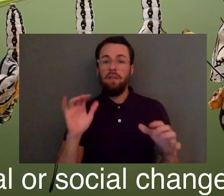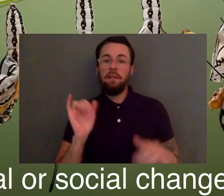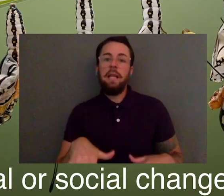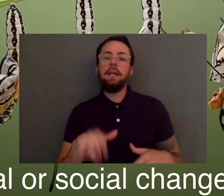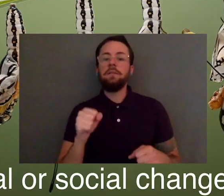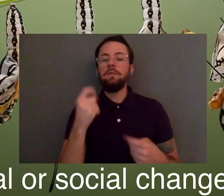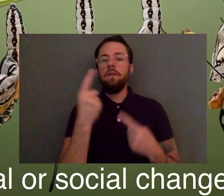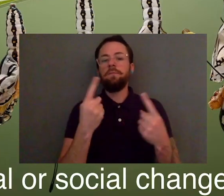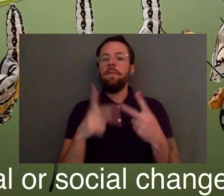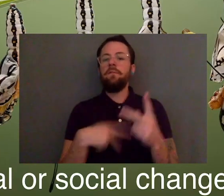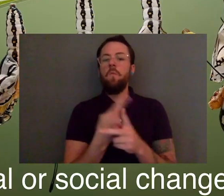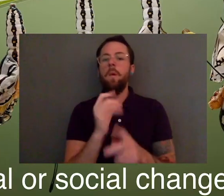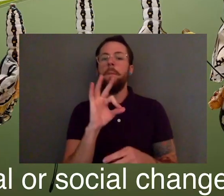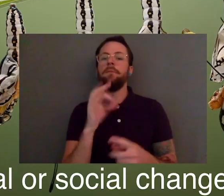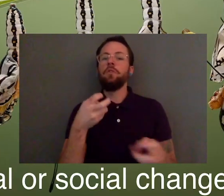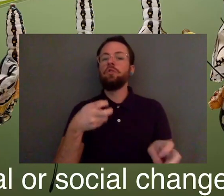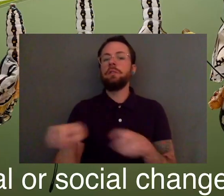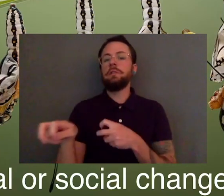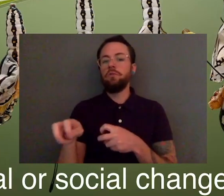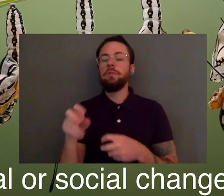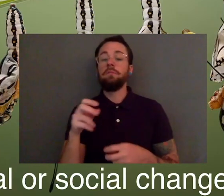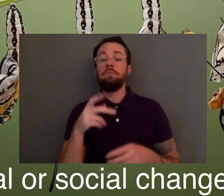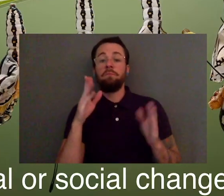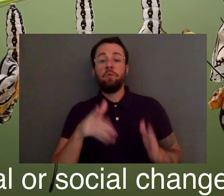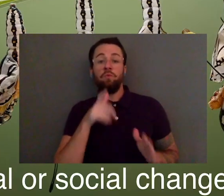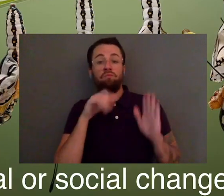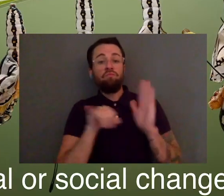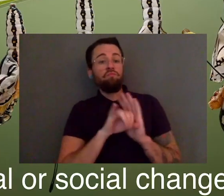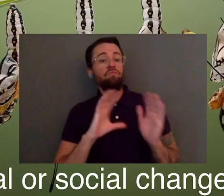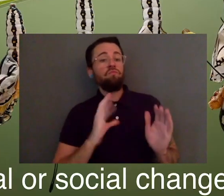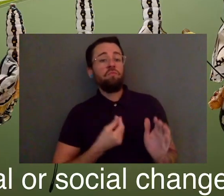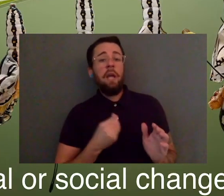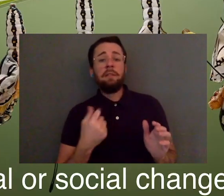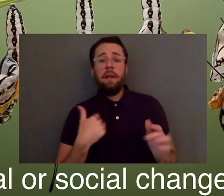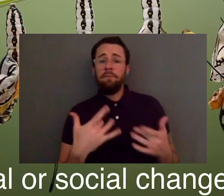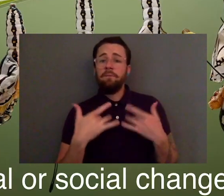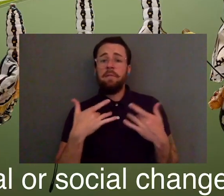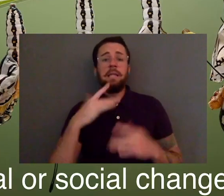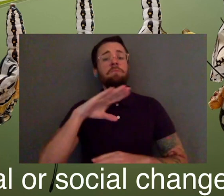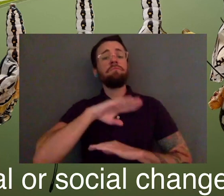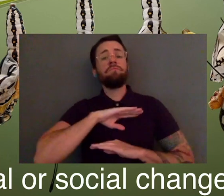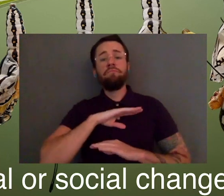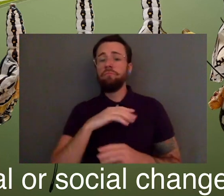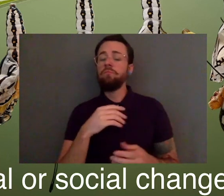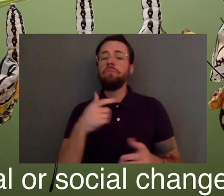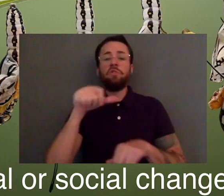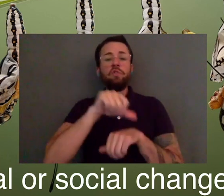This can be as simple as changing somebody's name. That is considered a type of transition.